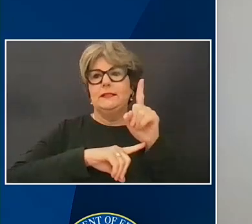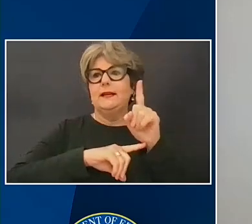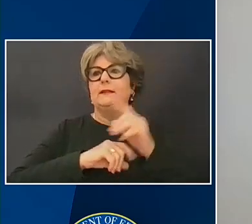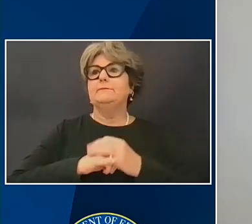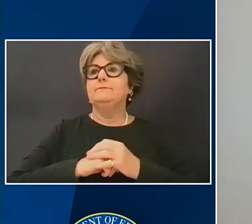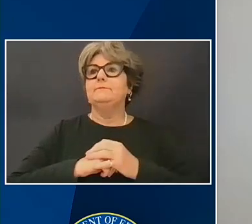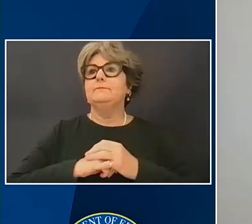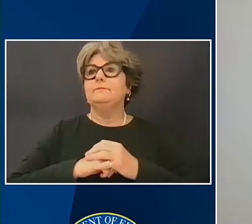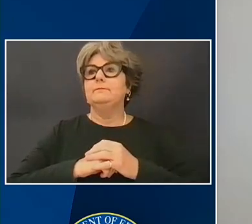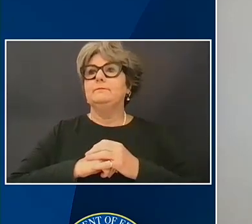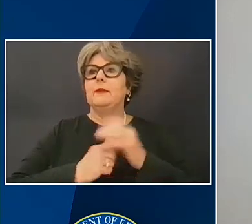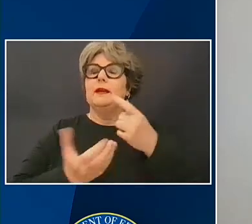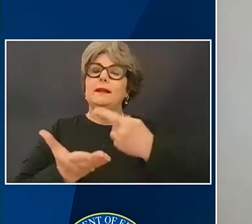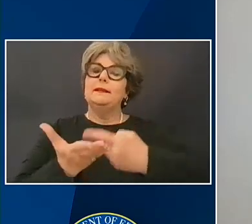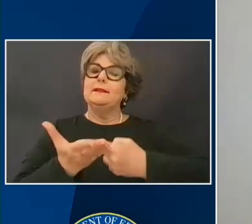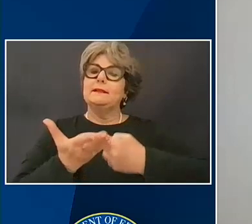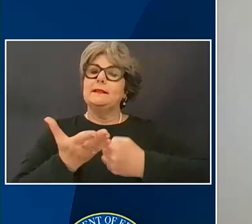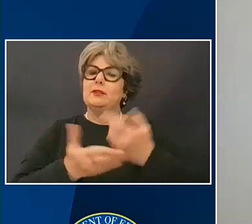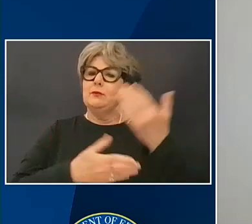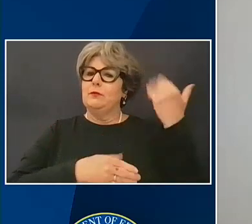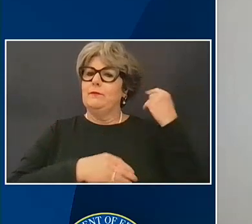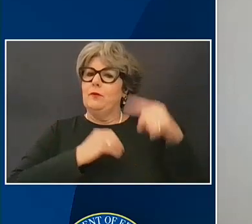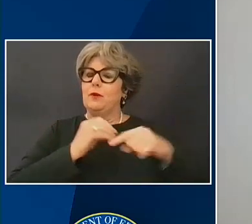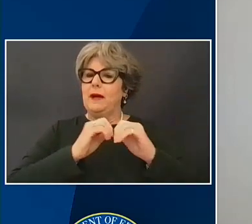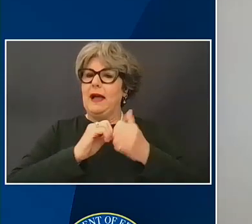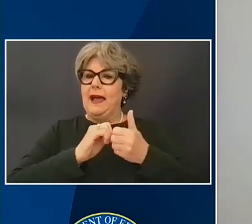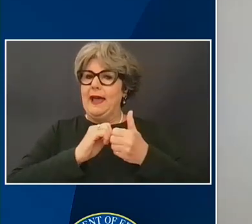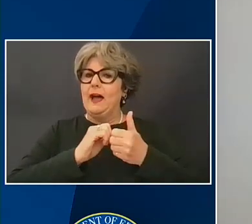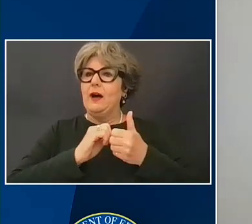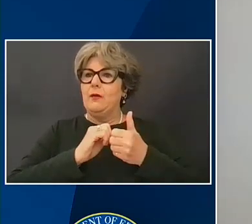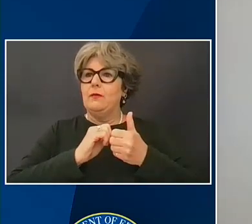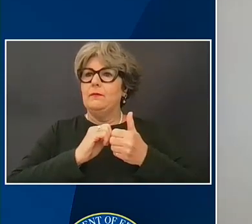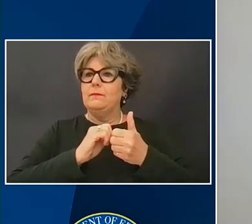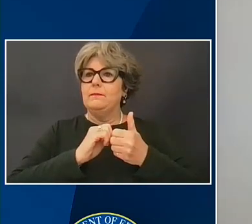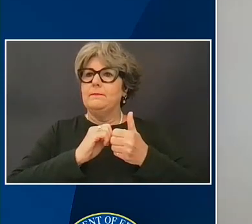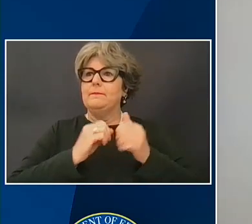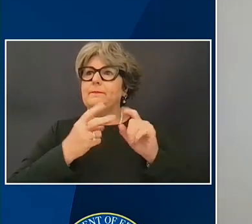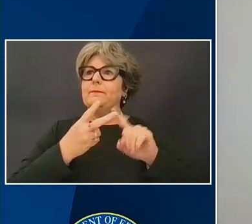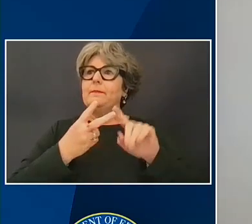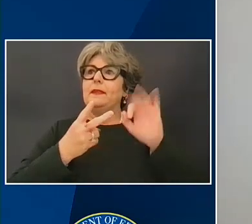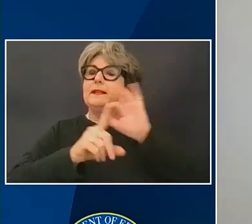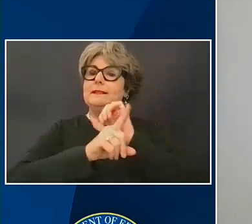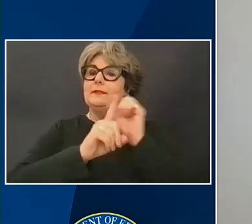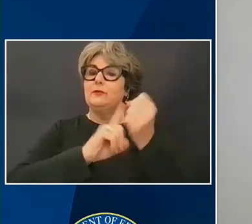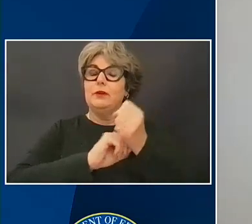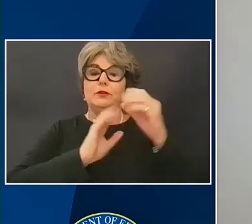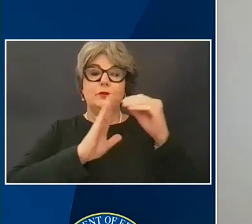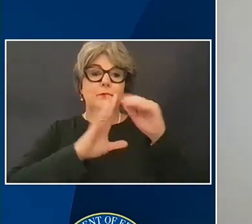that we had last time about how this would be done. In cases where a student is taking some courses through distance